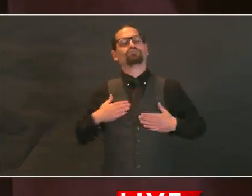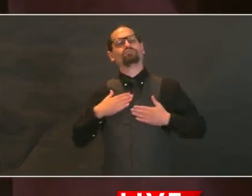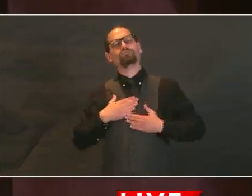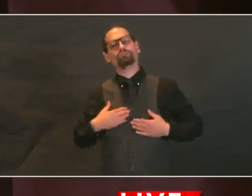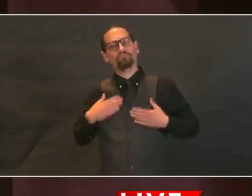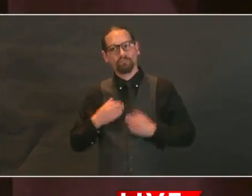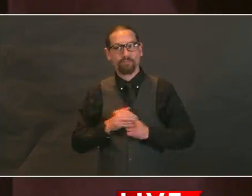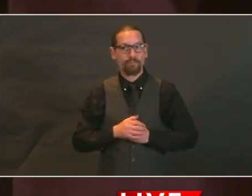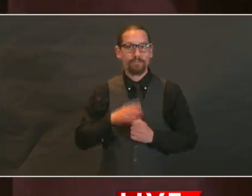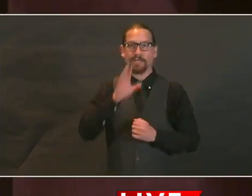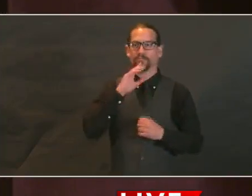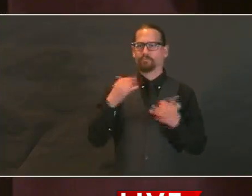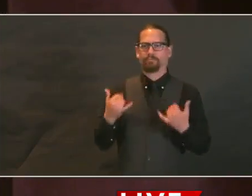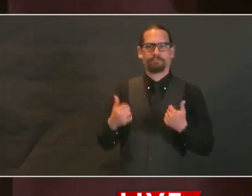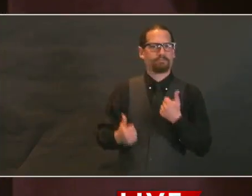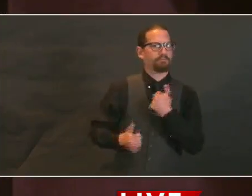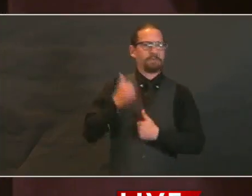WELL. ALSO, I'M EXCITED TO